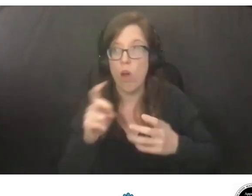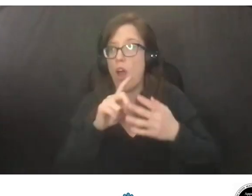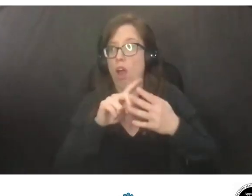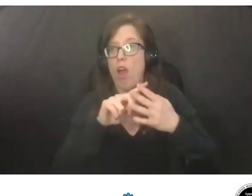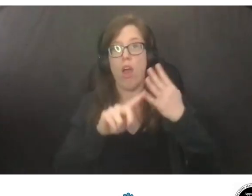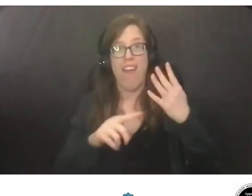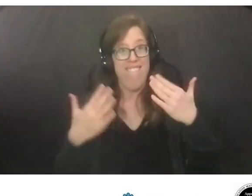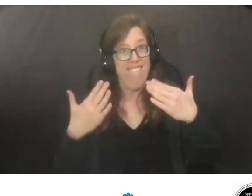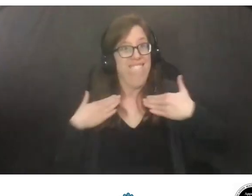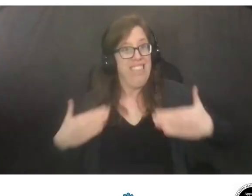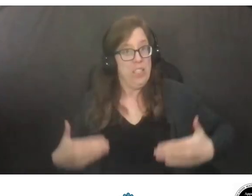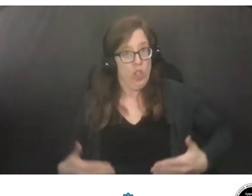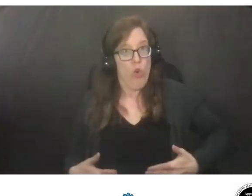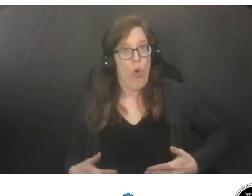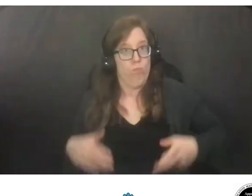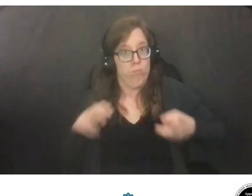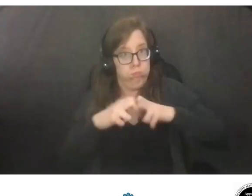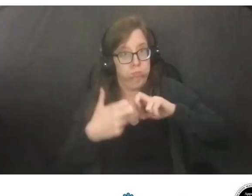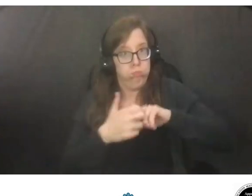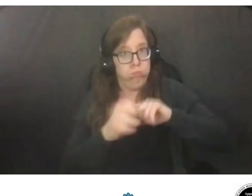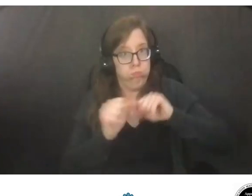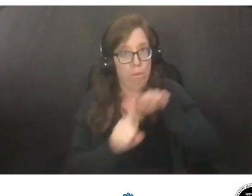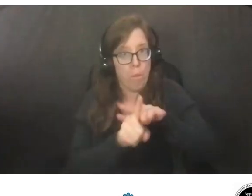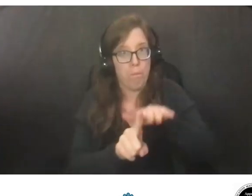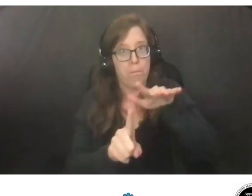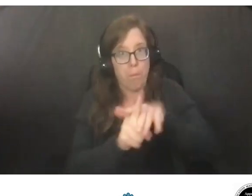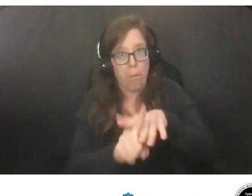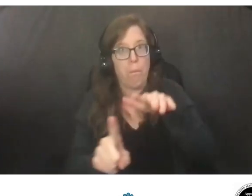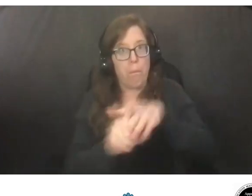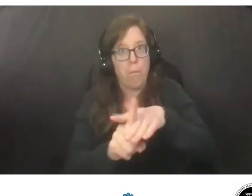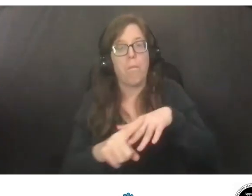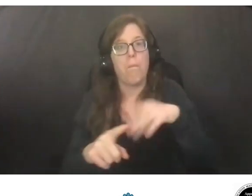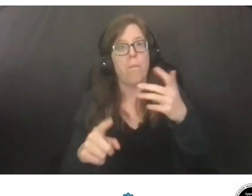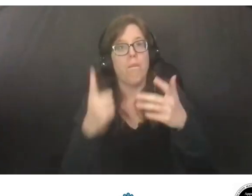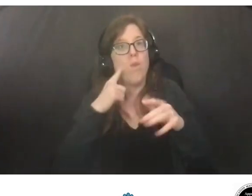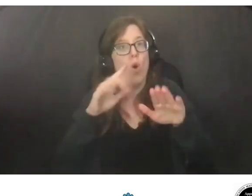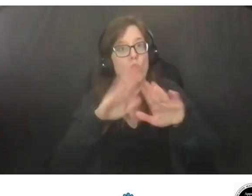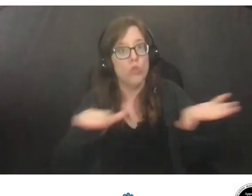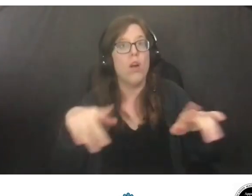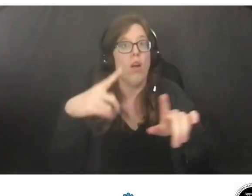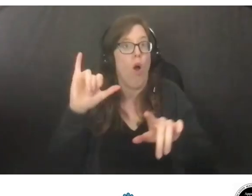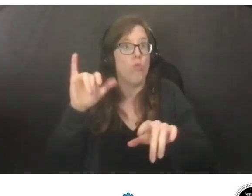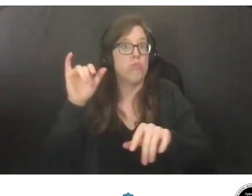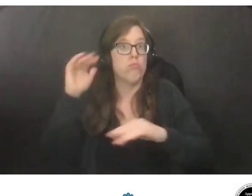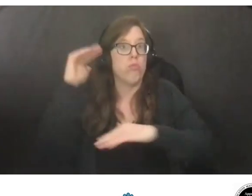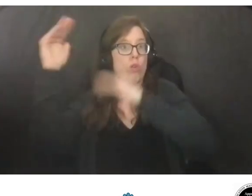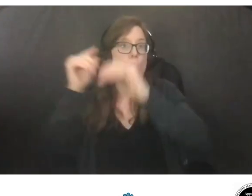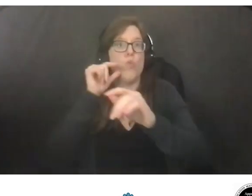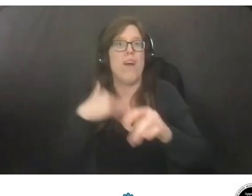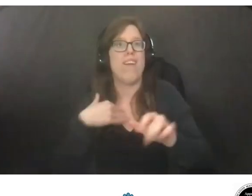all these physical problems for children and adults who are living in this state.